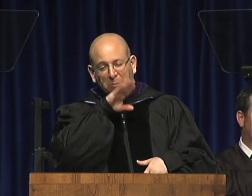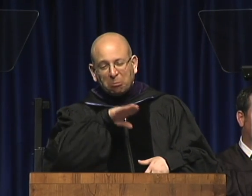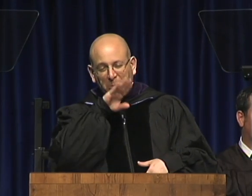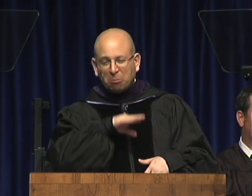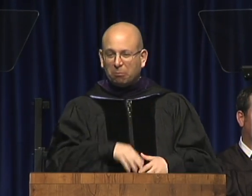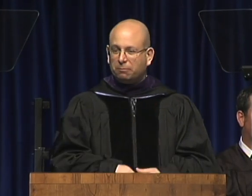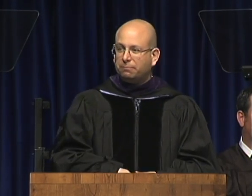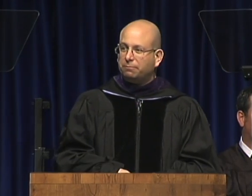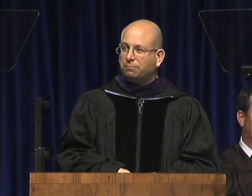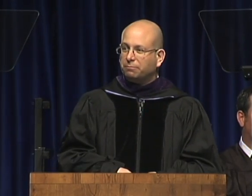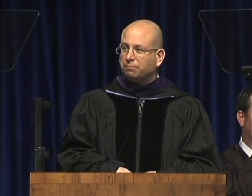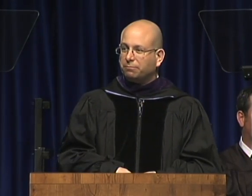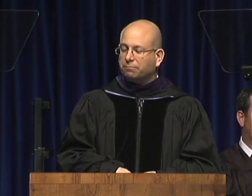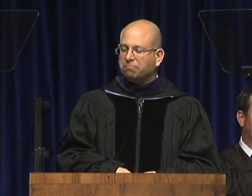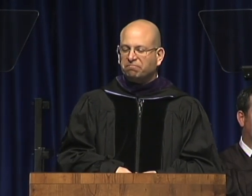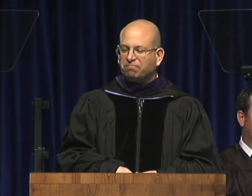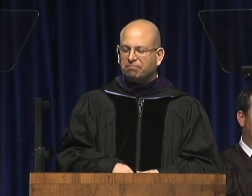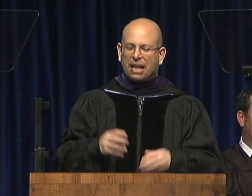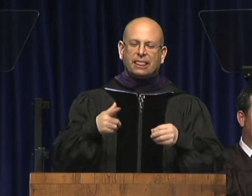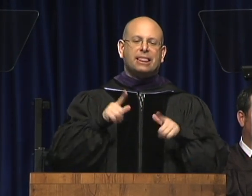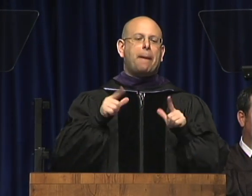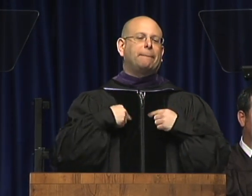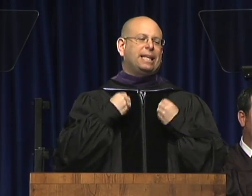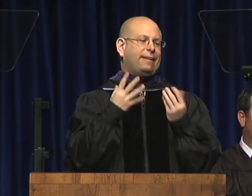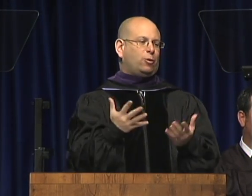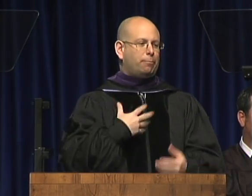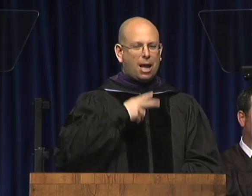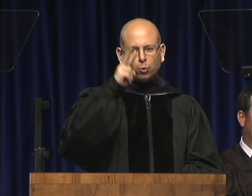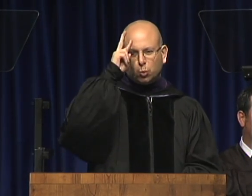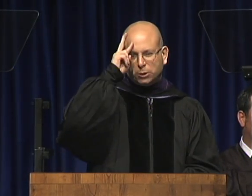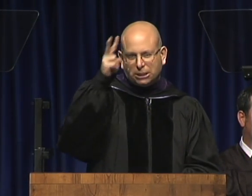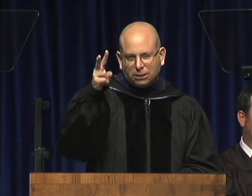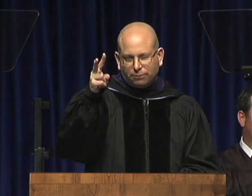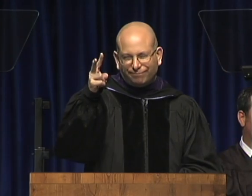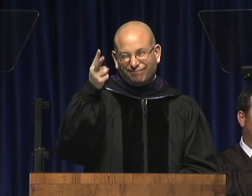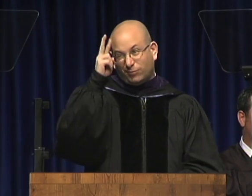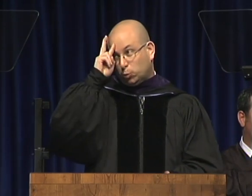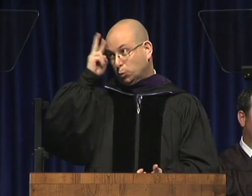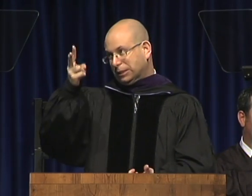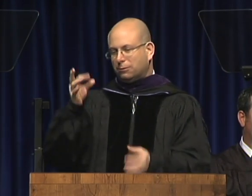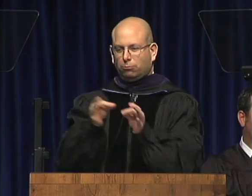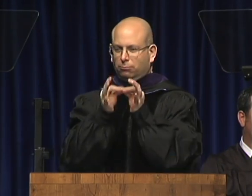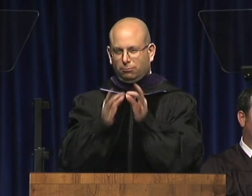Do we just wallow in our frustrations? Let me give you my two cents,